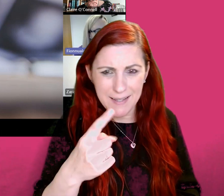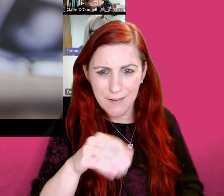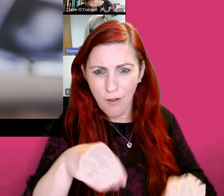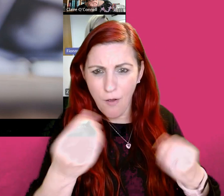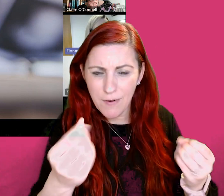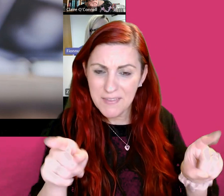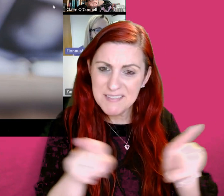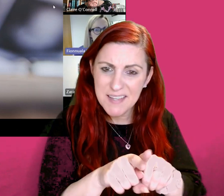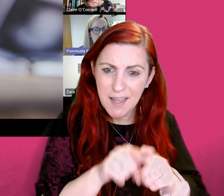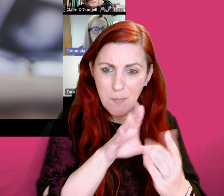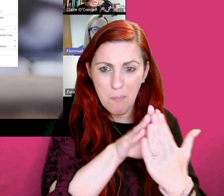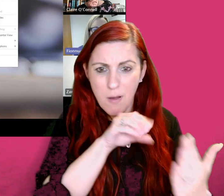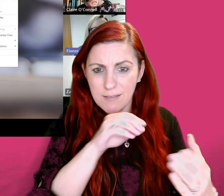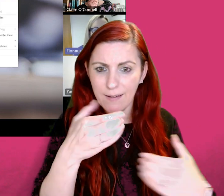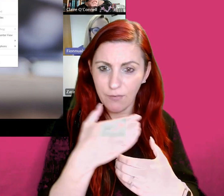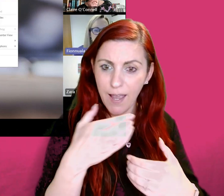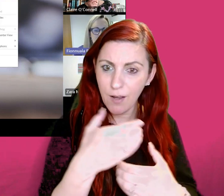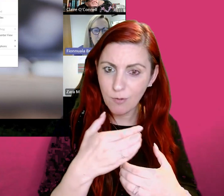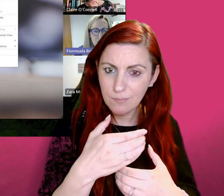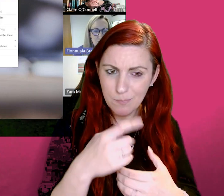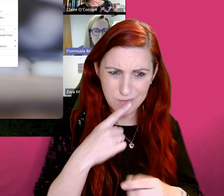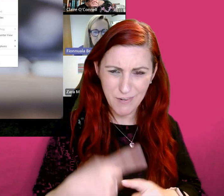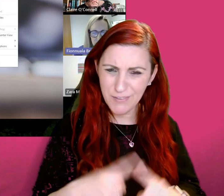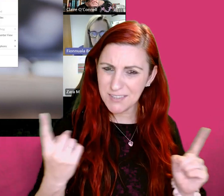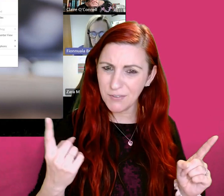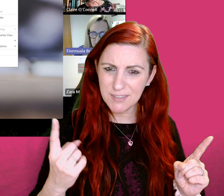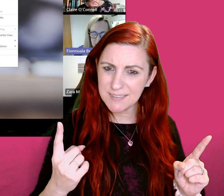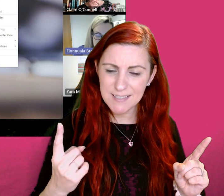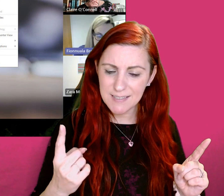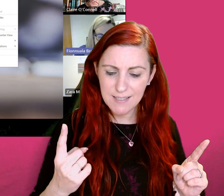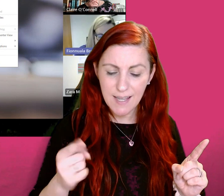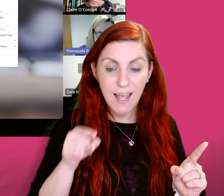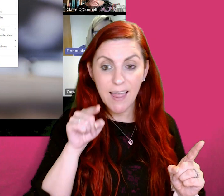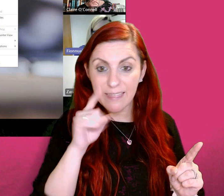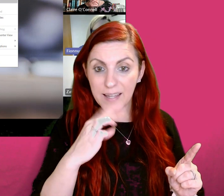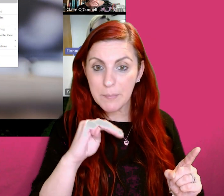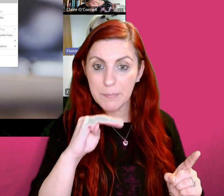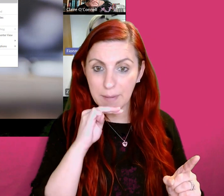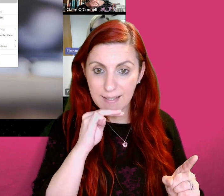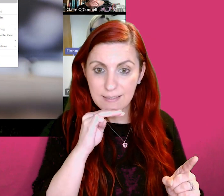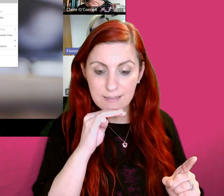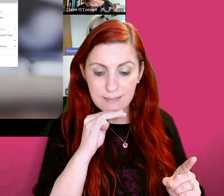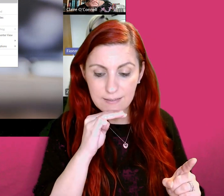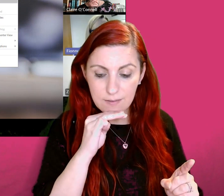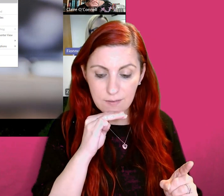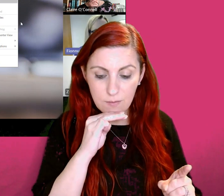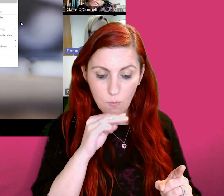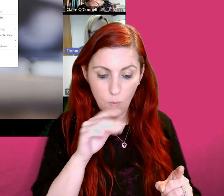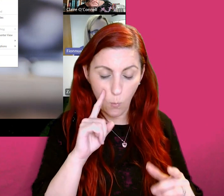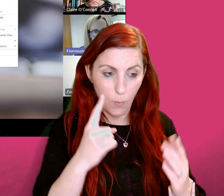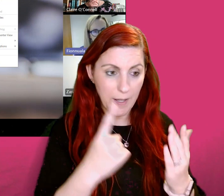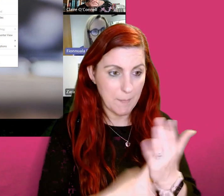same model of care um and it resulted you know we believe in a lot of negativity from patients